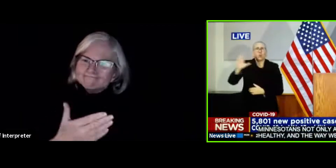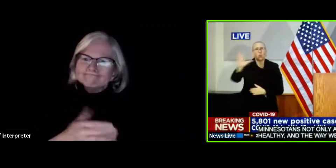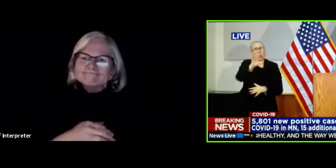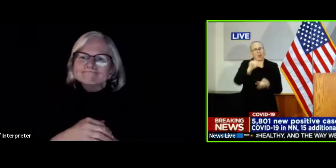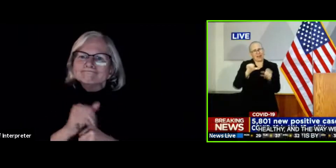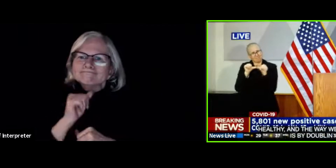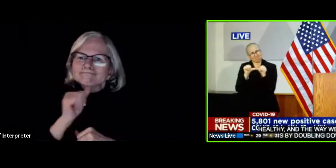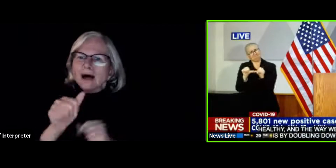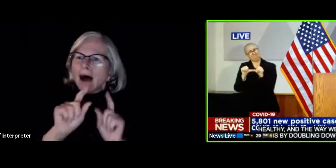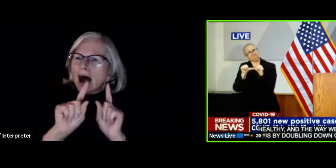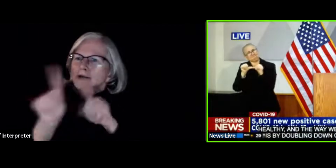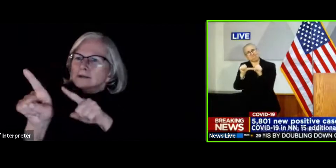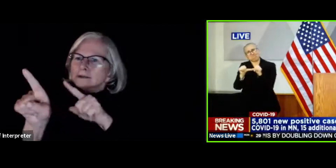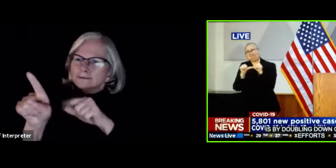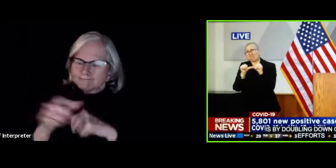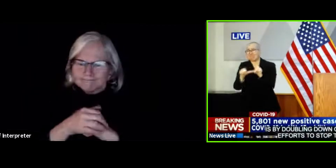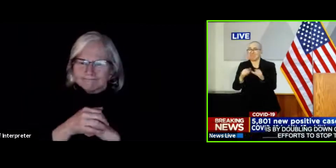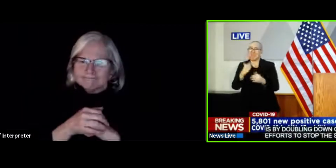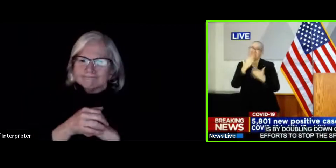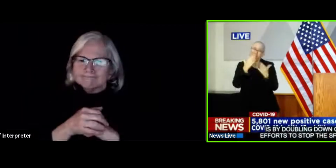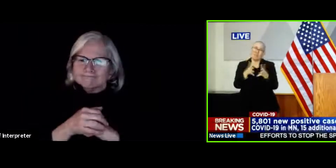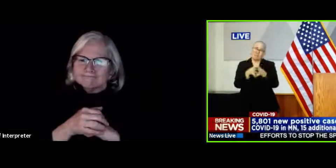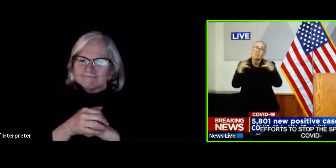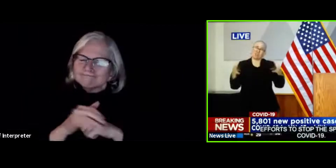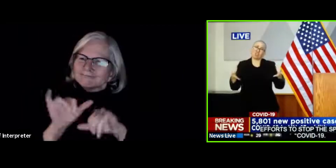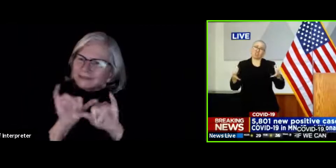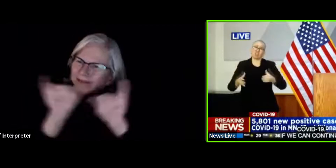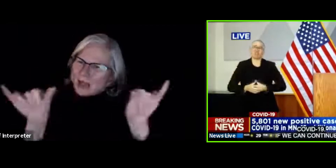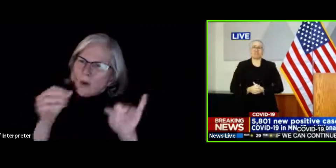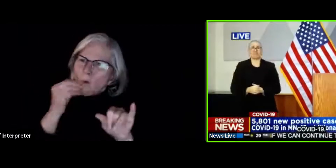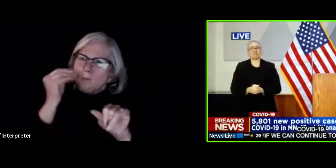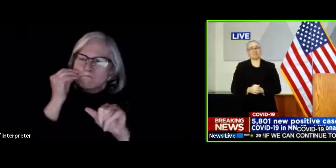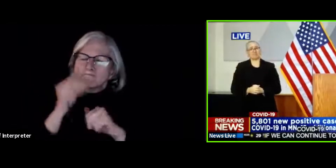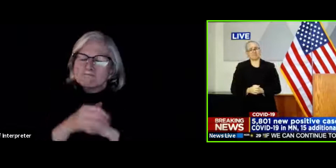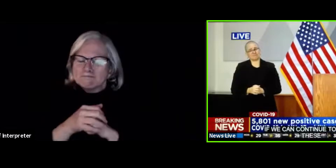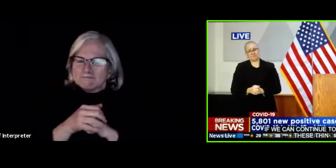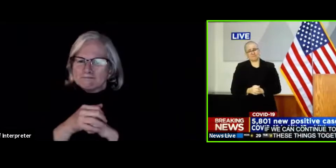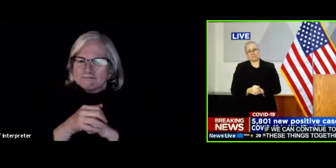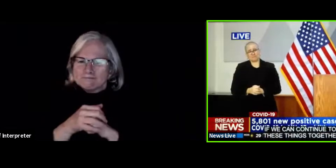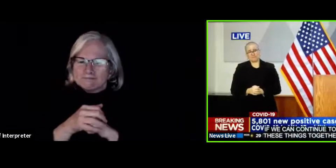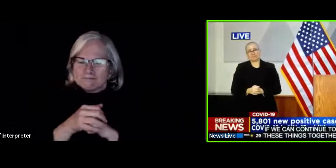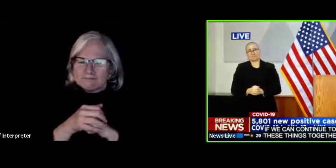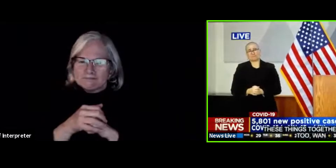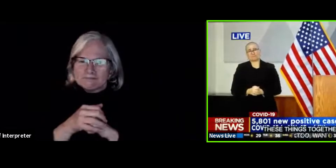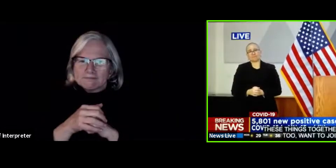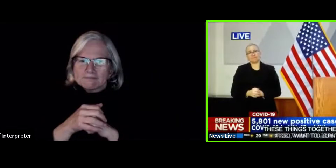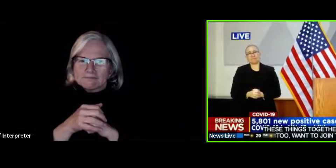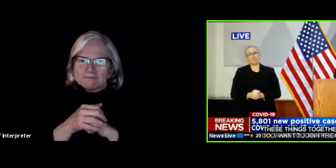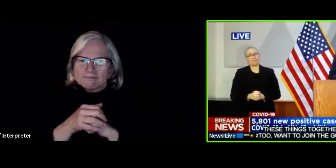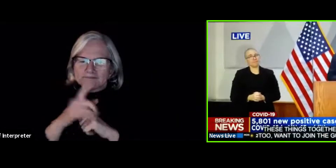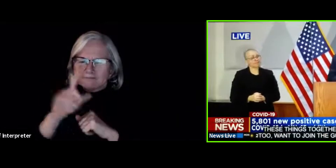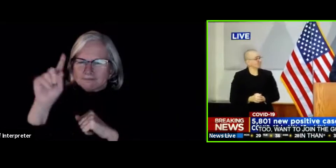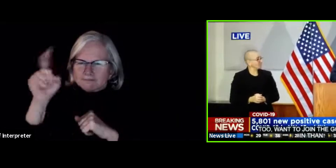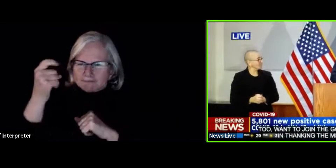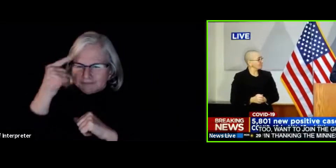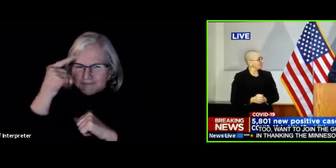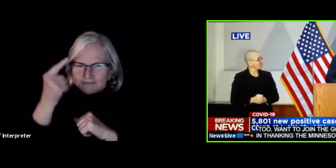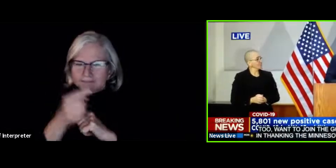FORWARDS. THANK YOU VERY MUCH. ≫ THANK YOU, COMMISSIONER MALCOLM AND TO